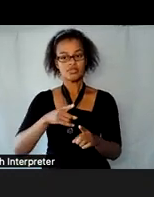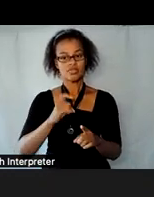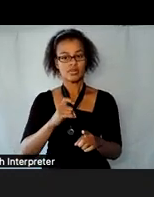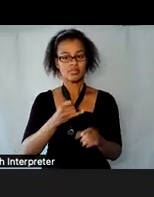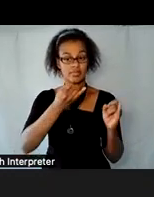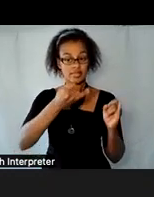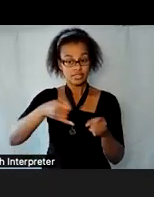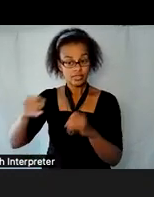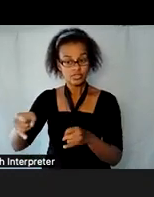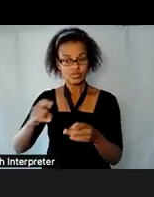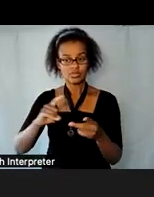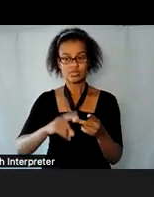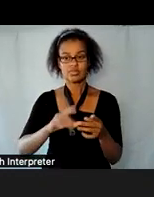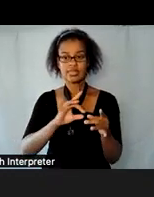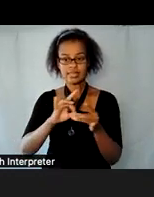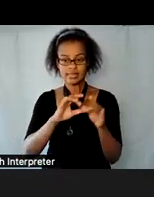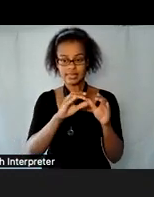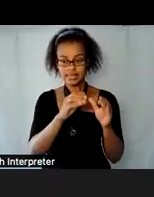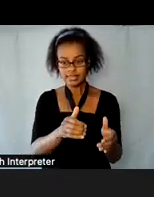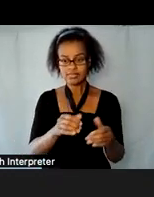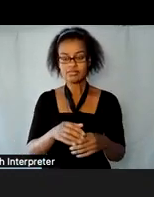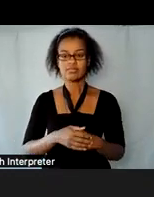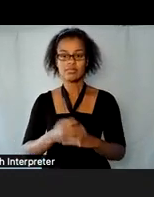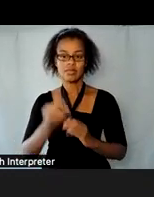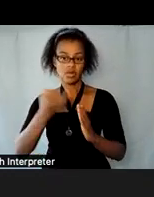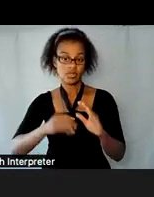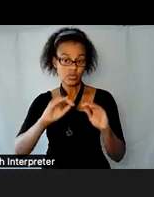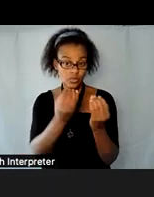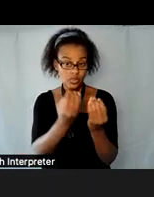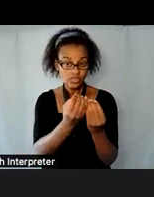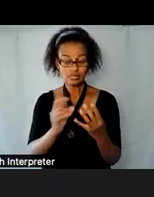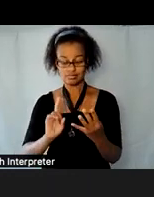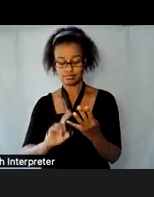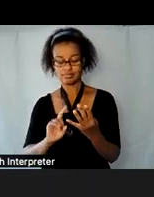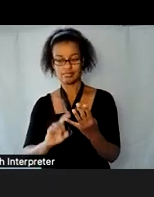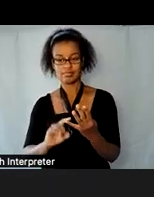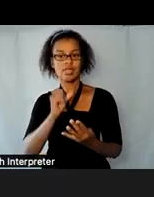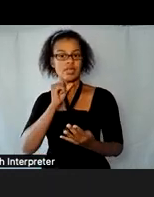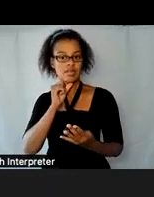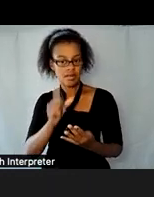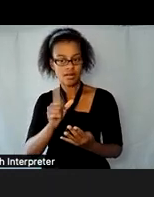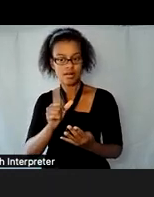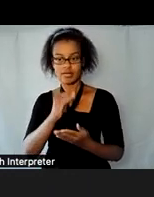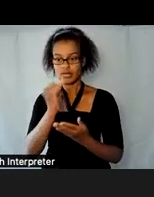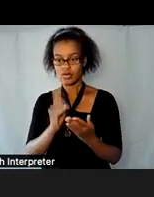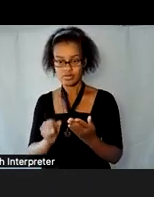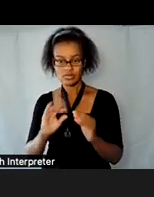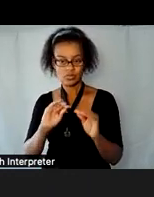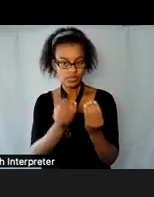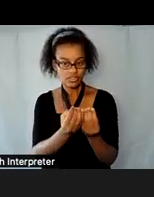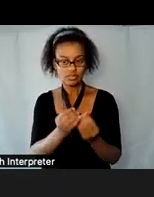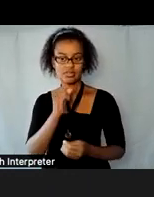and even non arts based nonprofit organizations.